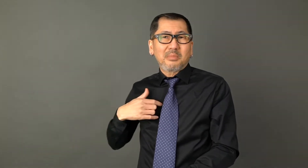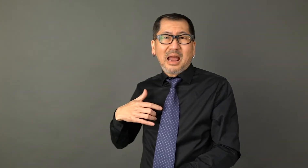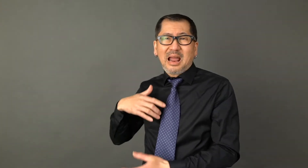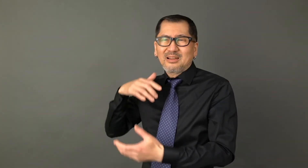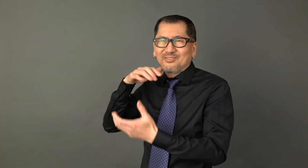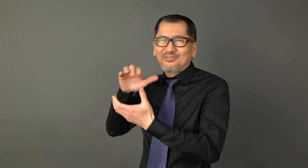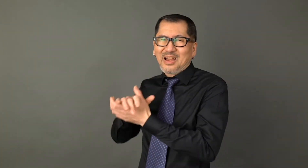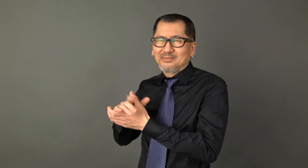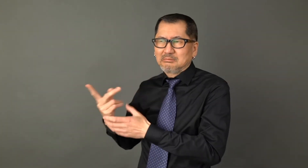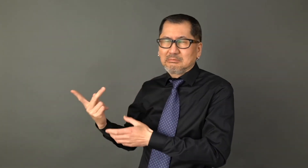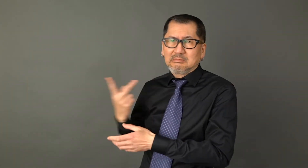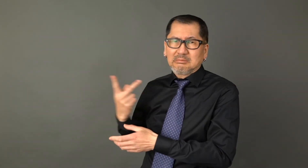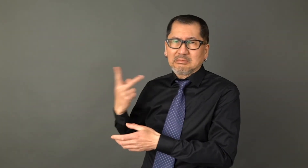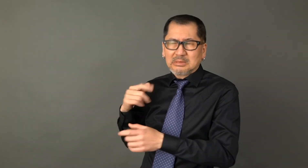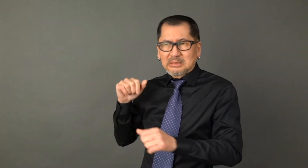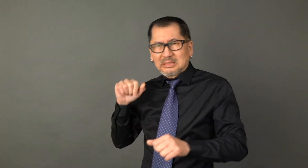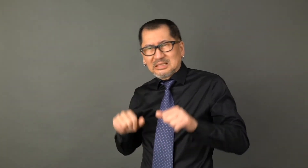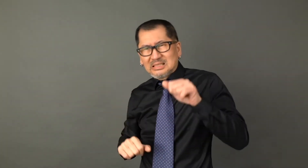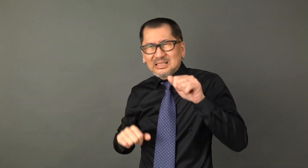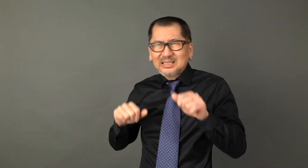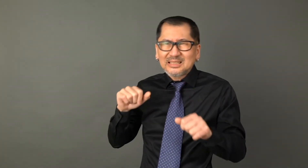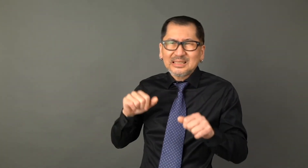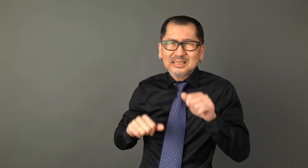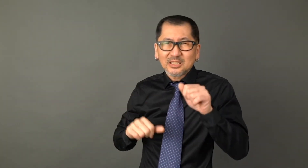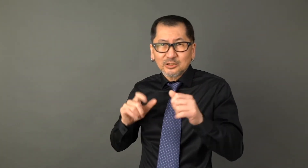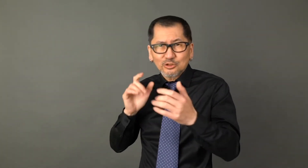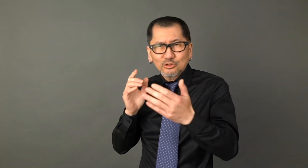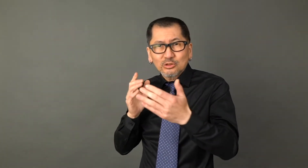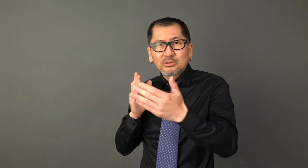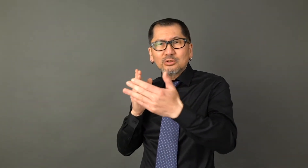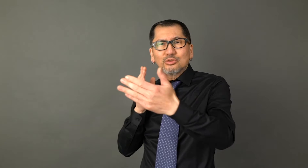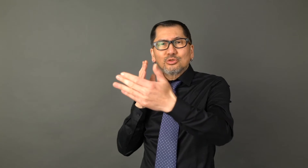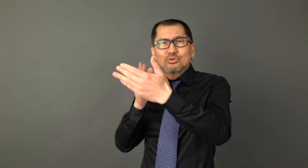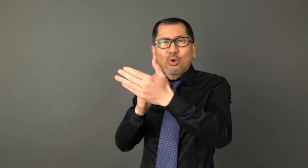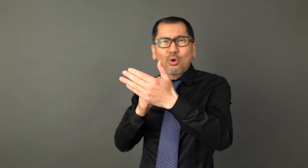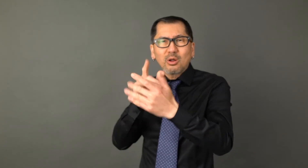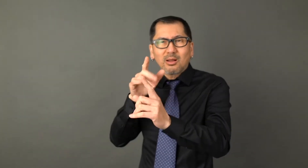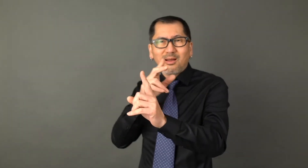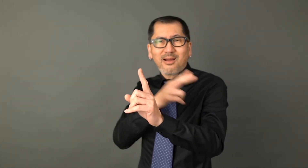My wife and I were not sure if we should sue the hospital or not.